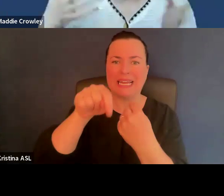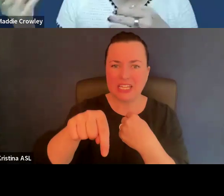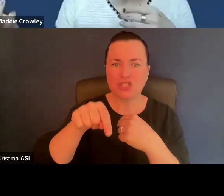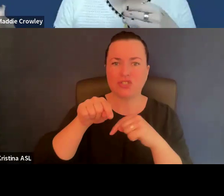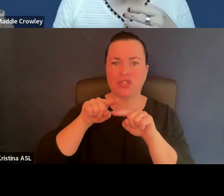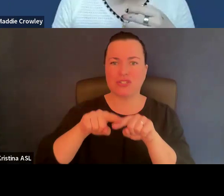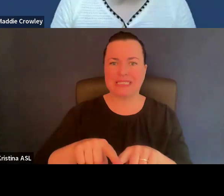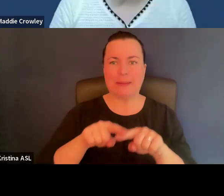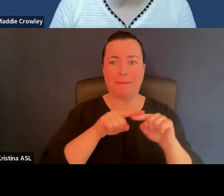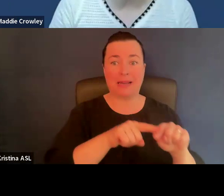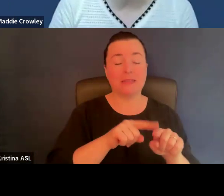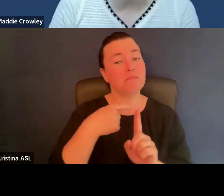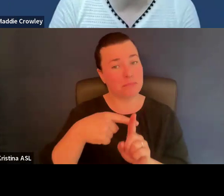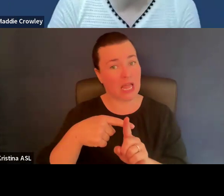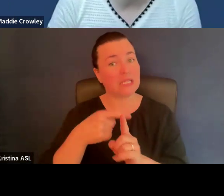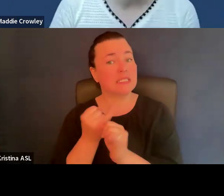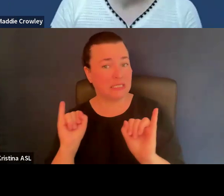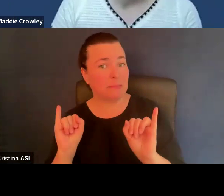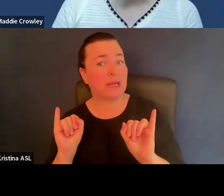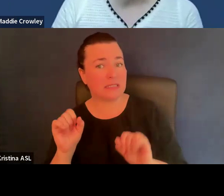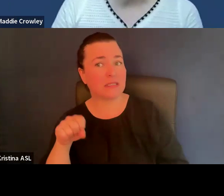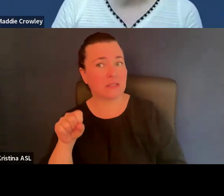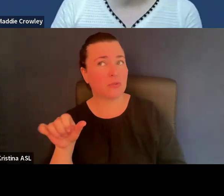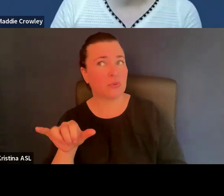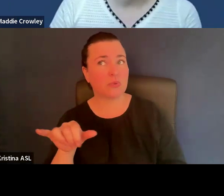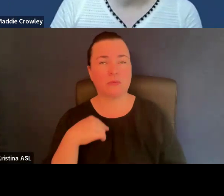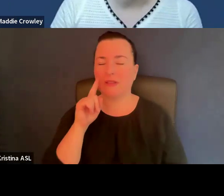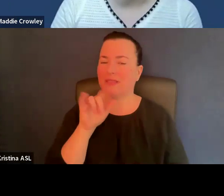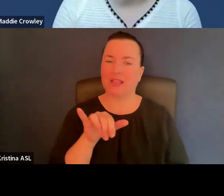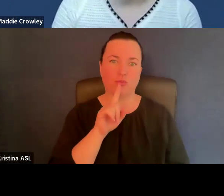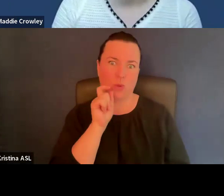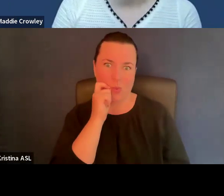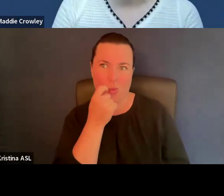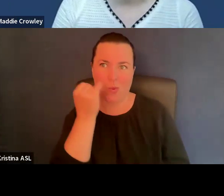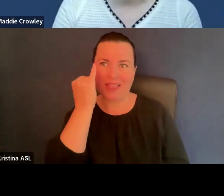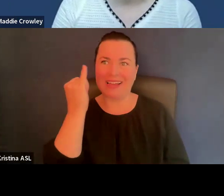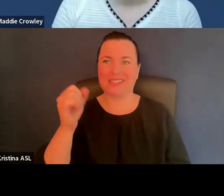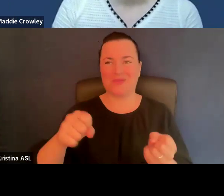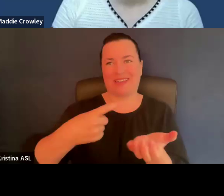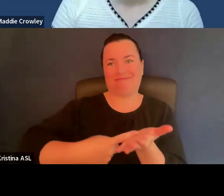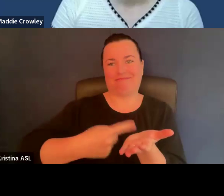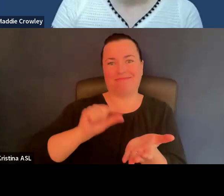And independence. So I think that's such a cool thing that we're gonna, you know, discuss a little bit further.